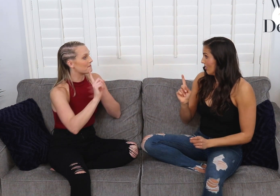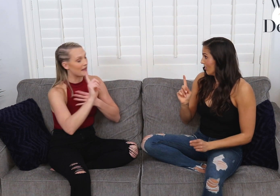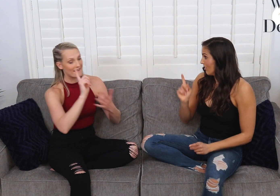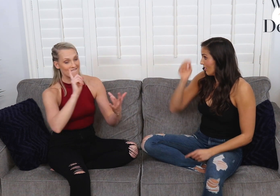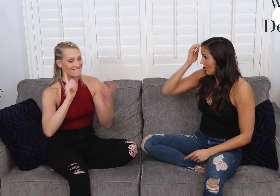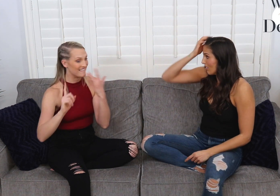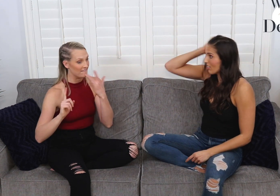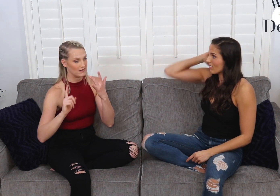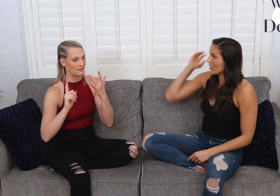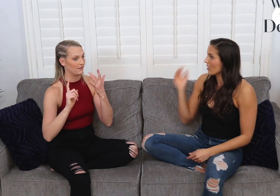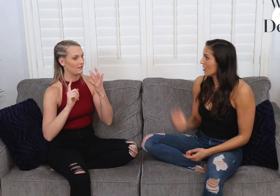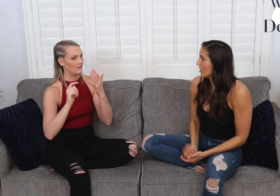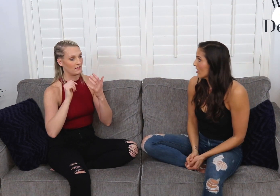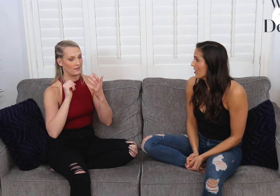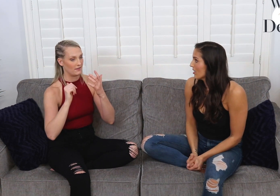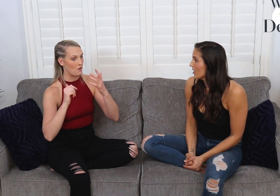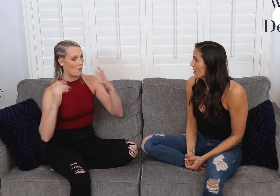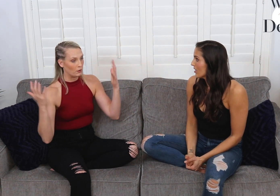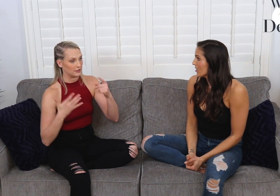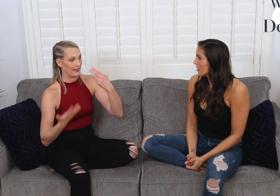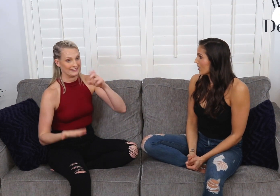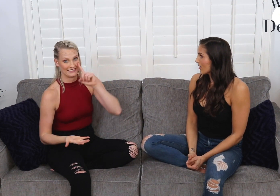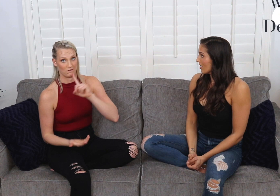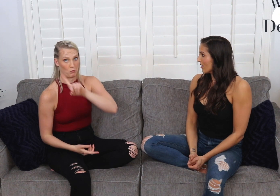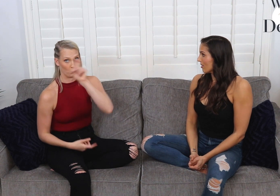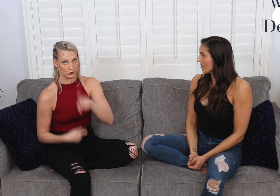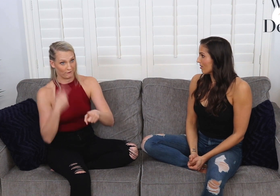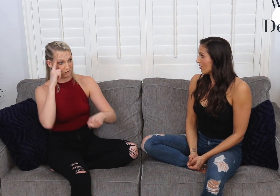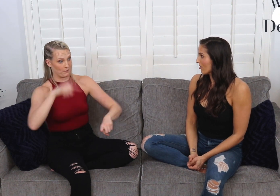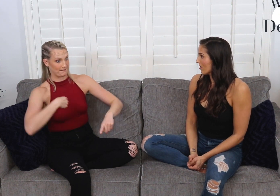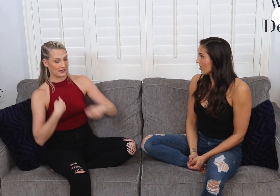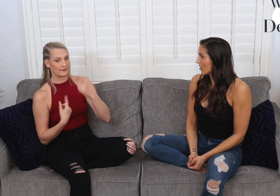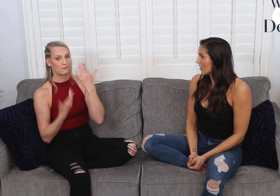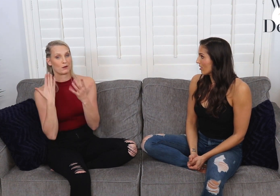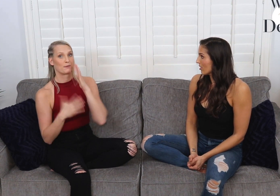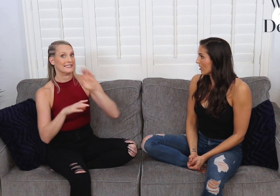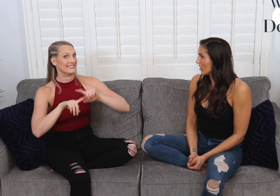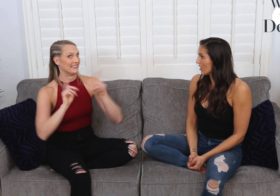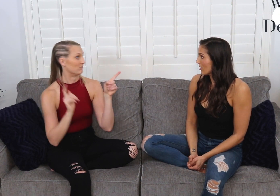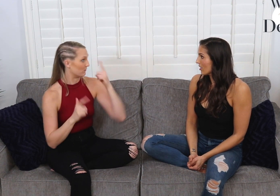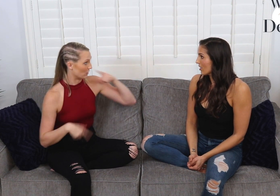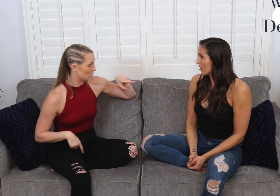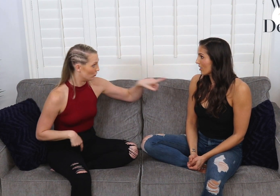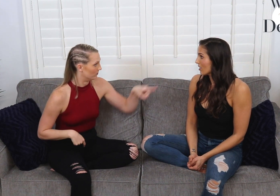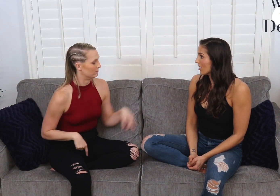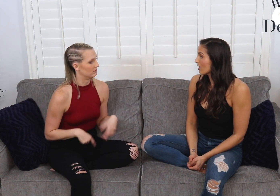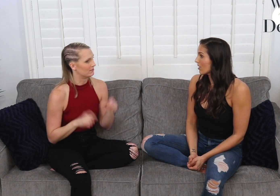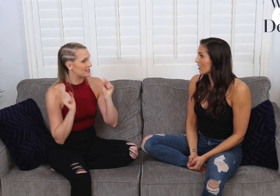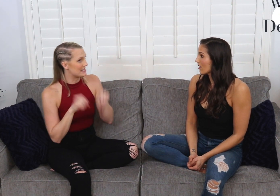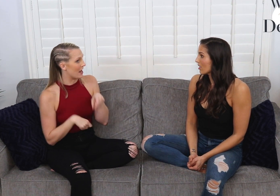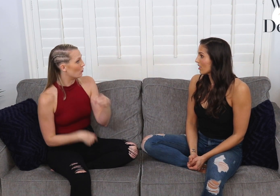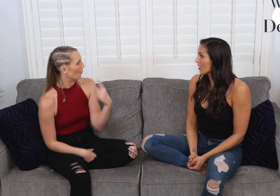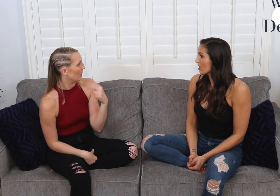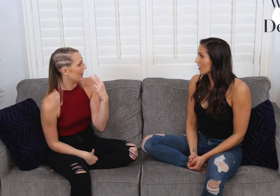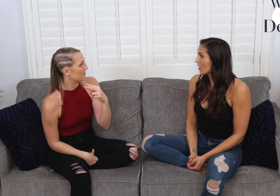Oh and let me tell you about my favorite, "What the Deaf?!" question for me and it might be different for you: